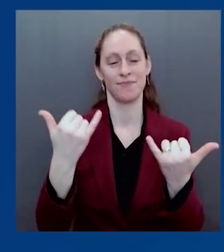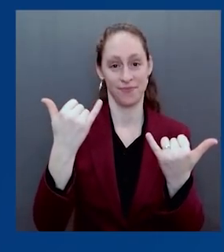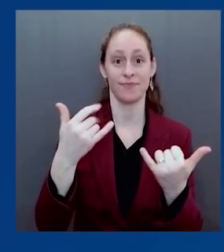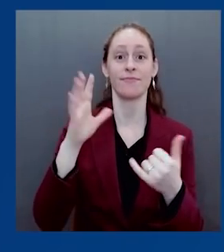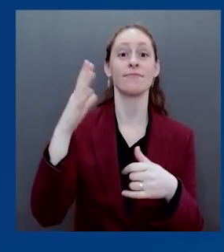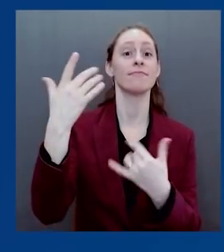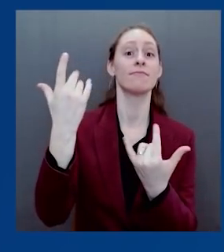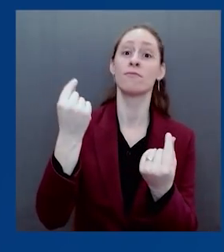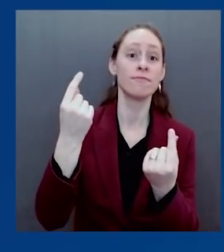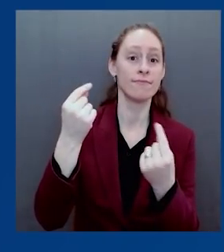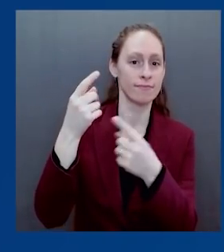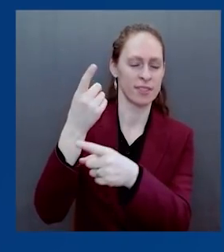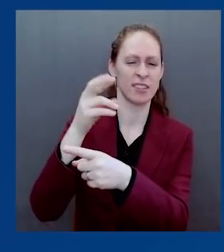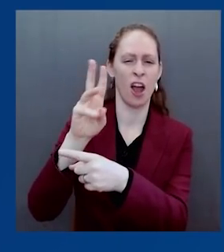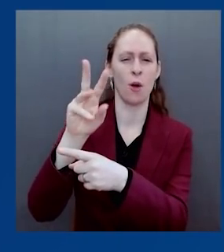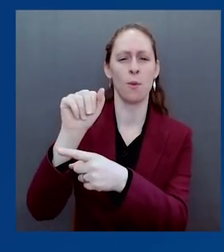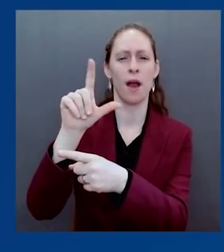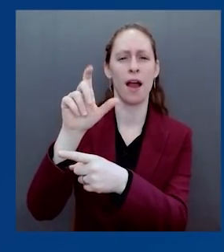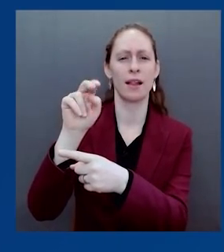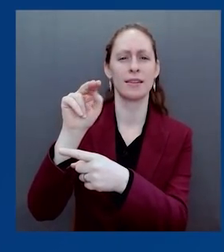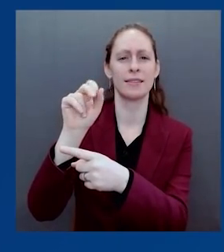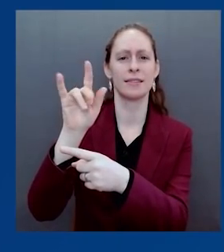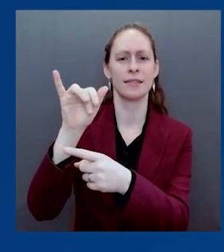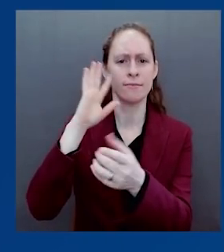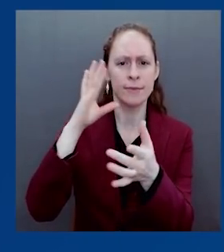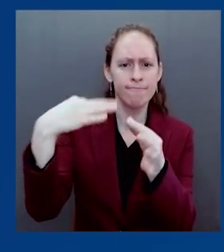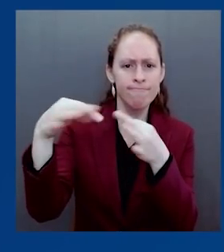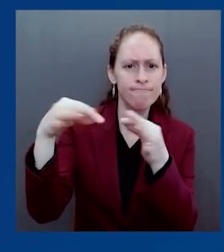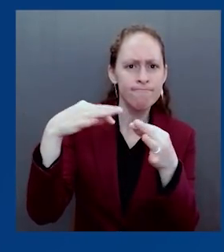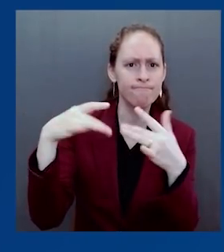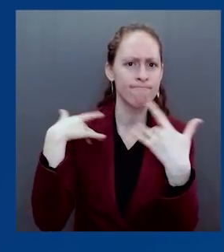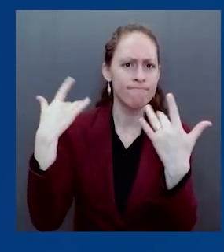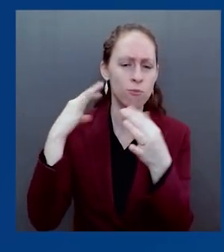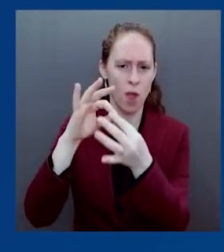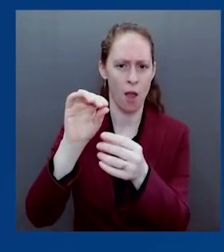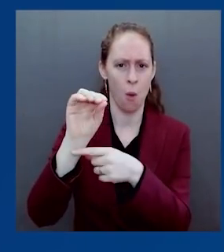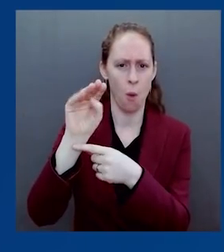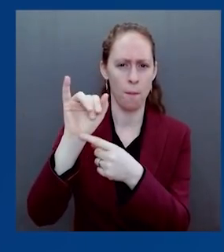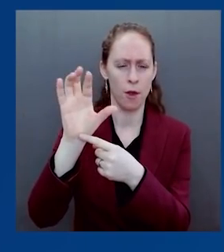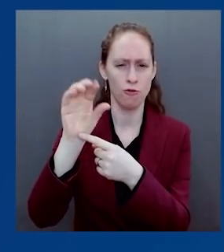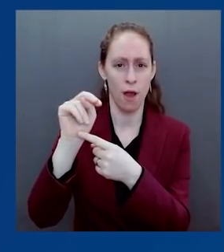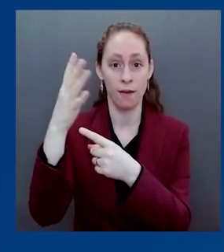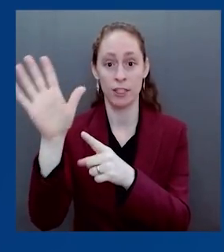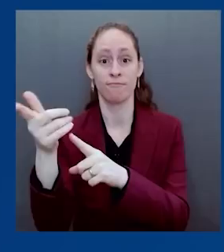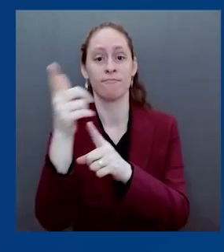And Dr. Fauci will provide an update on COVID treatments. First, I want to discuss next steps --